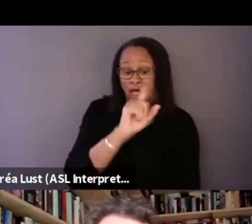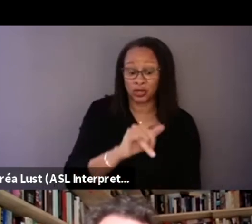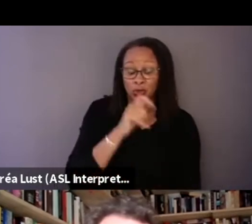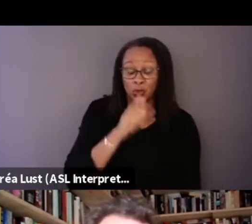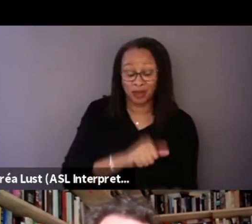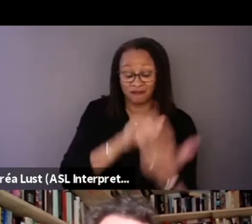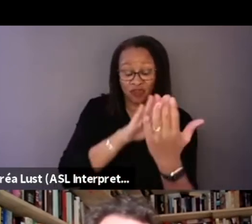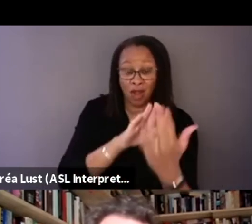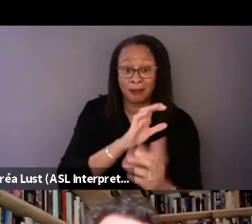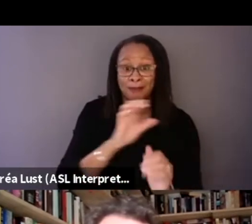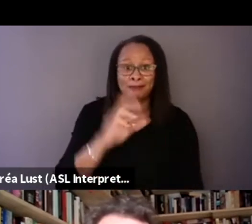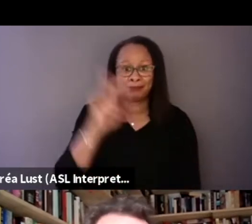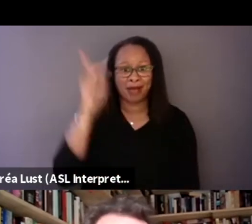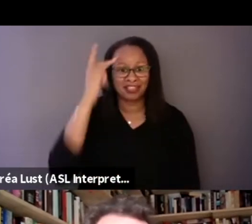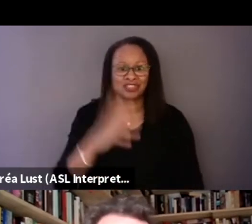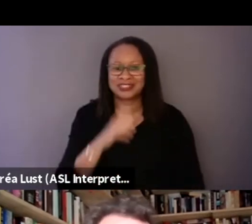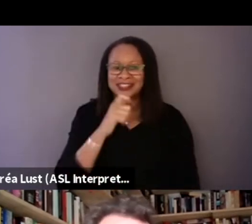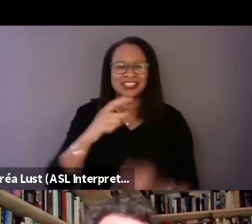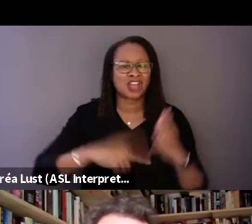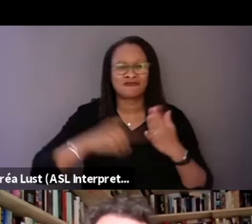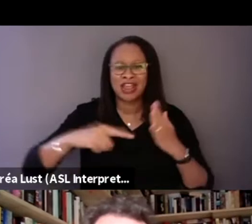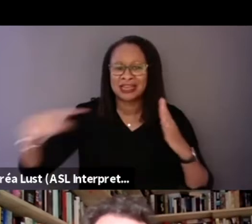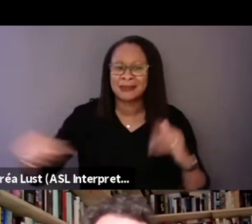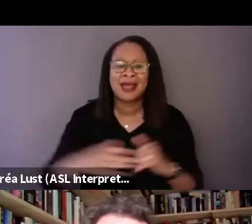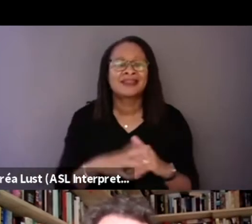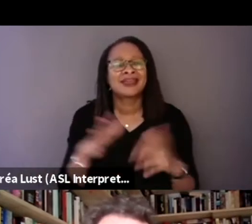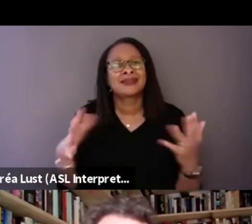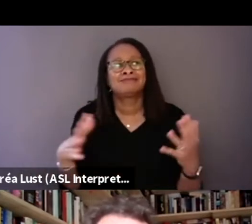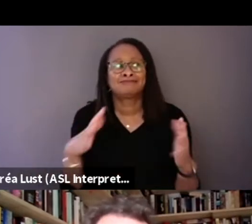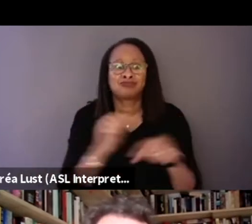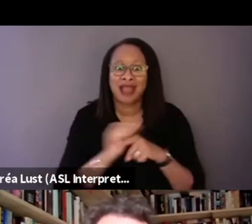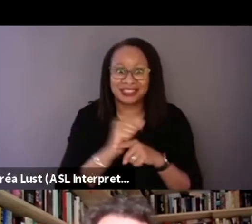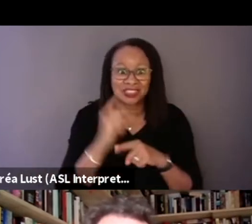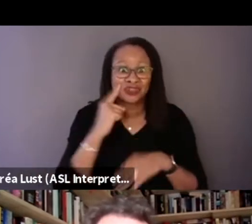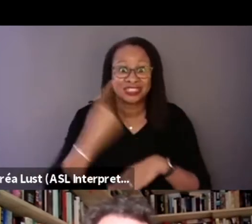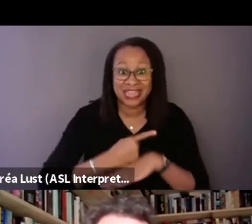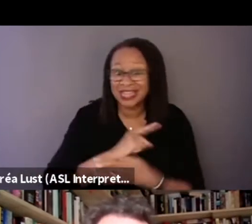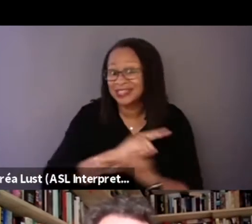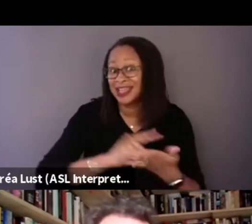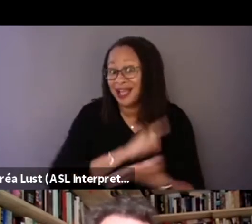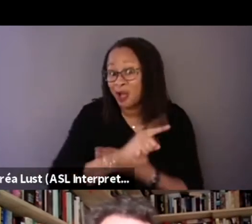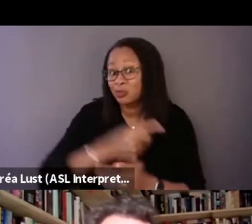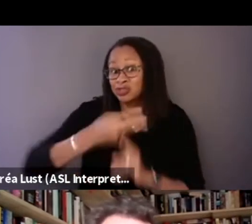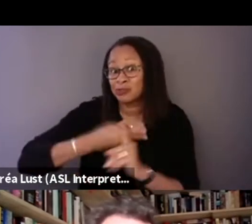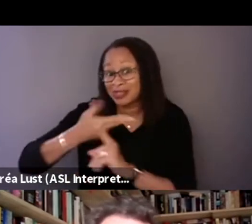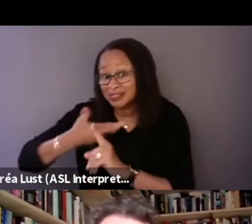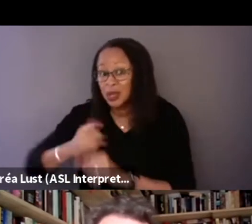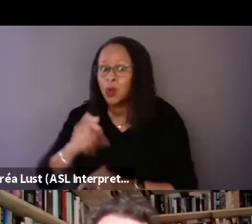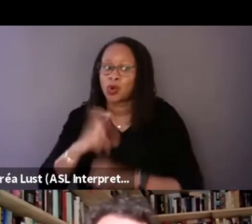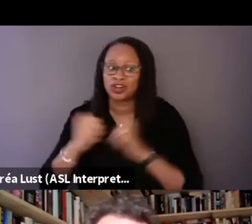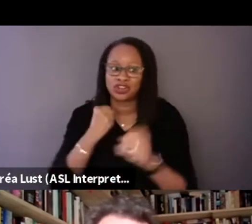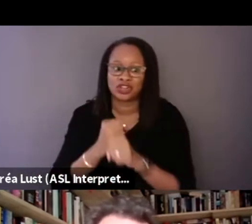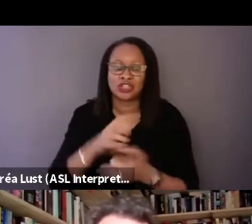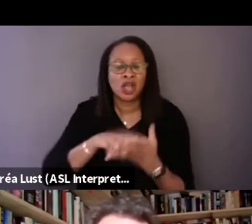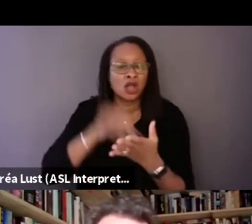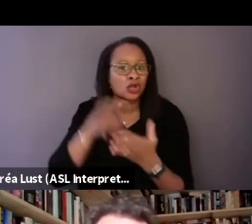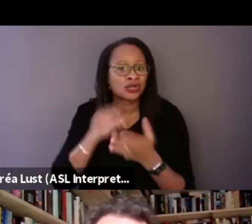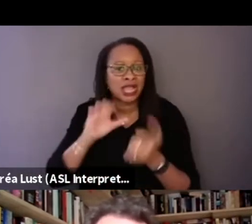that's not a random occurrence. They actually practice that for days or hours or months or in Ady's case years learning how to talk to politicians.